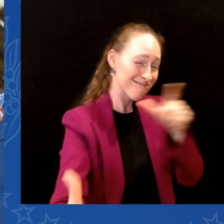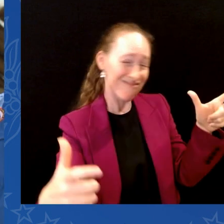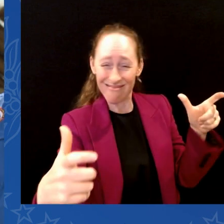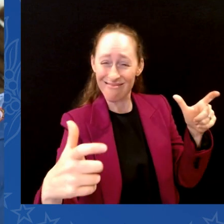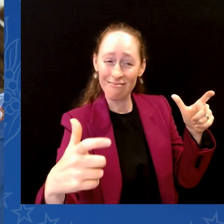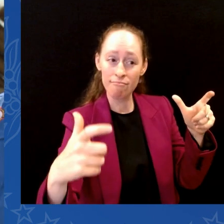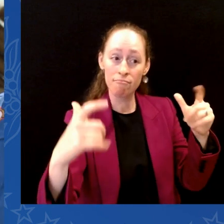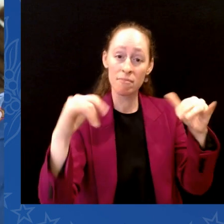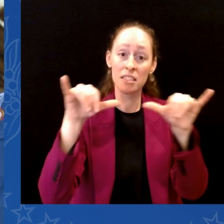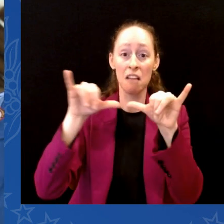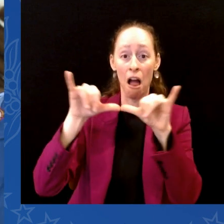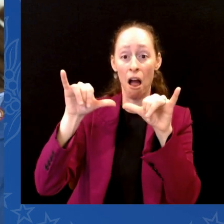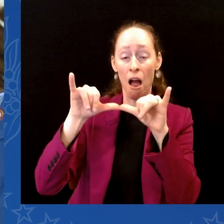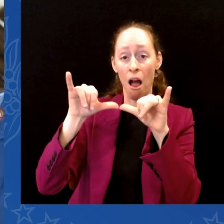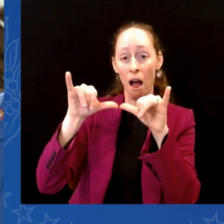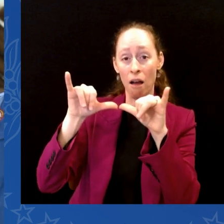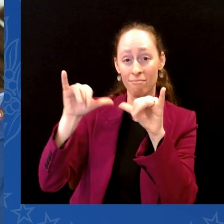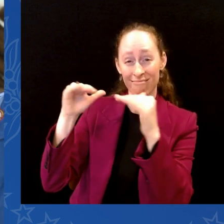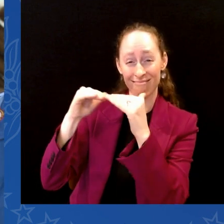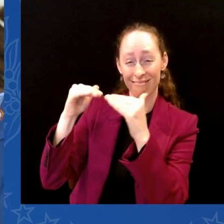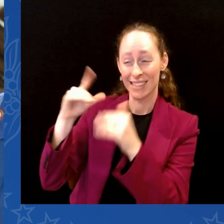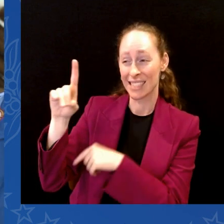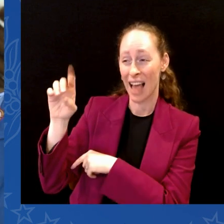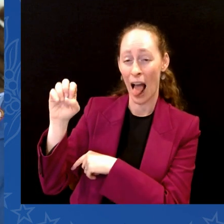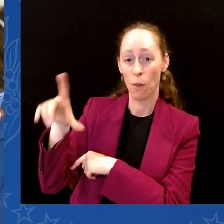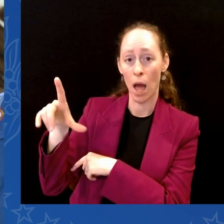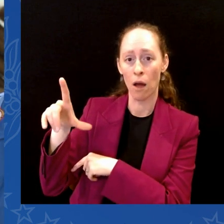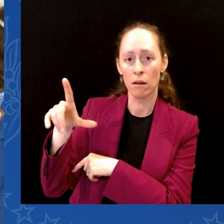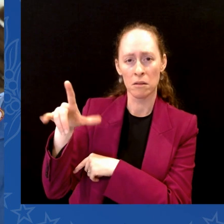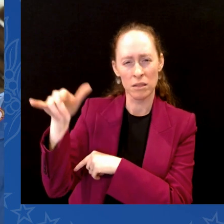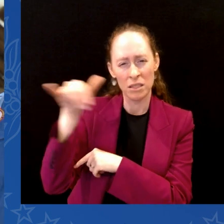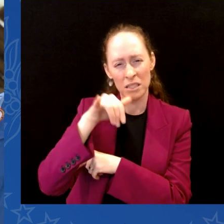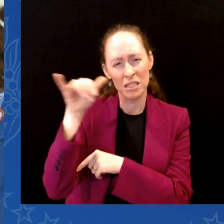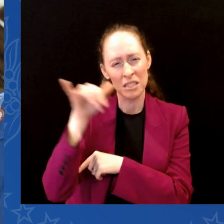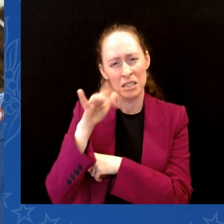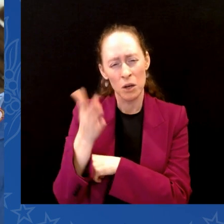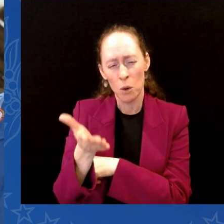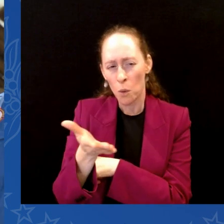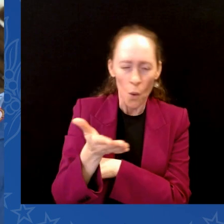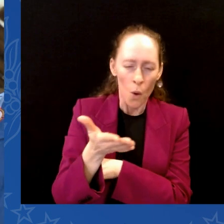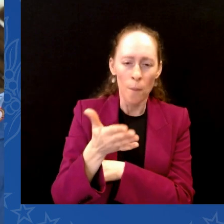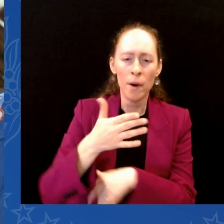And so, the thing I plead with you to do -- and I'm sure you will -- we're going to get you all through this.